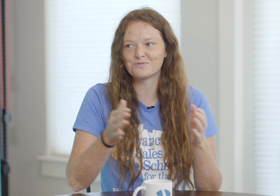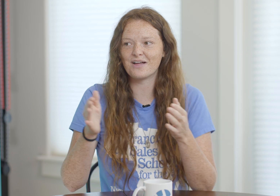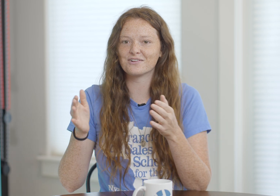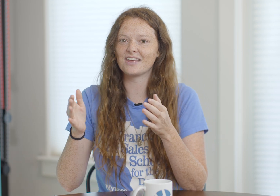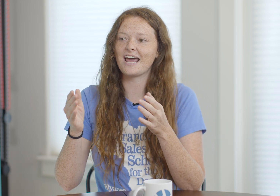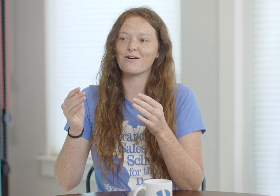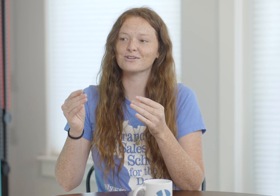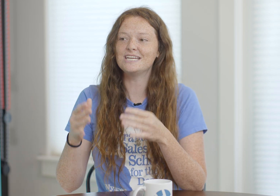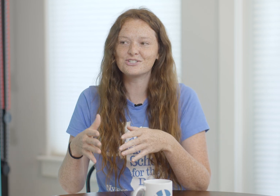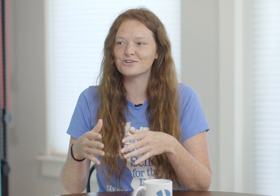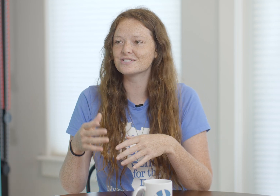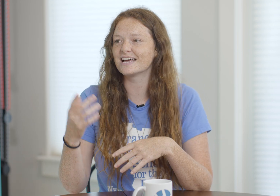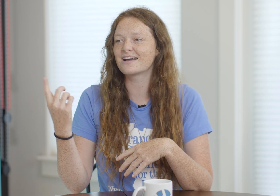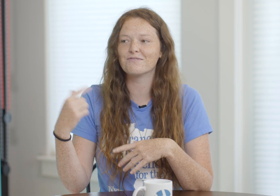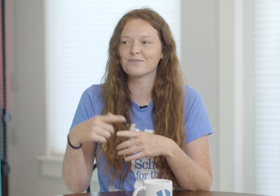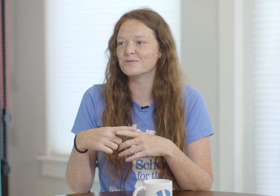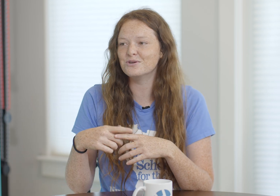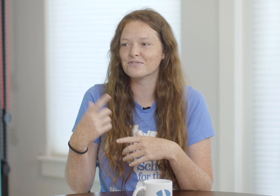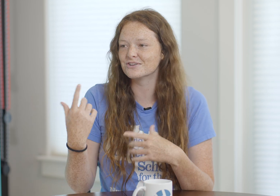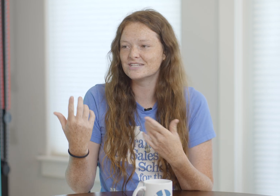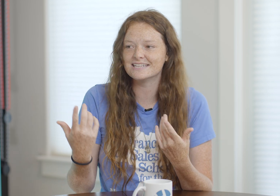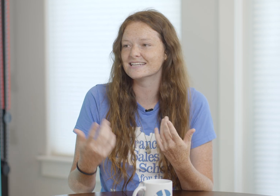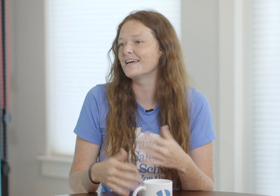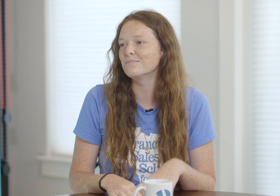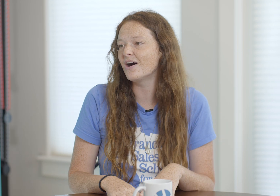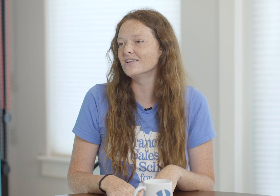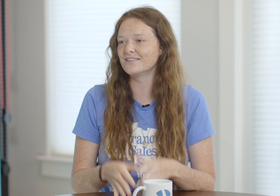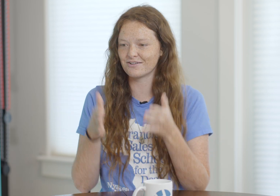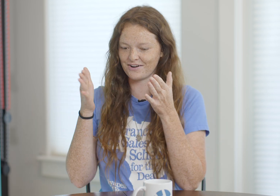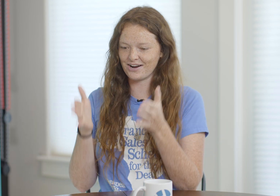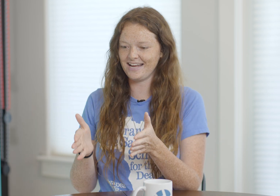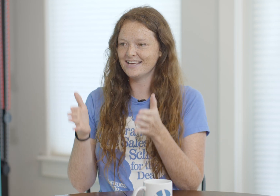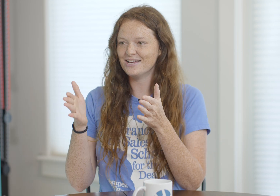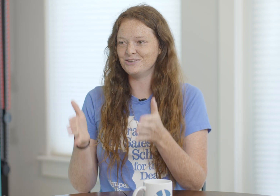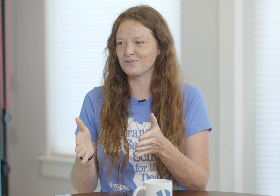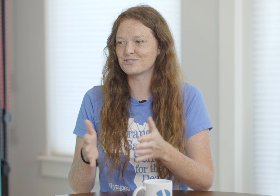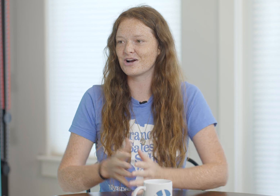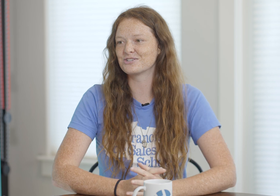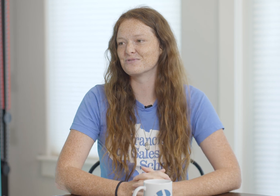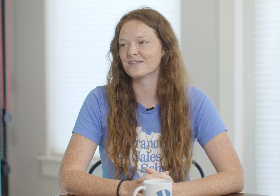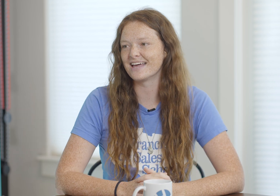rather than our teachers that come from the universities in Kampala. They're very structured with that.